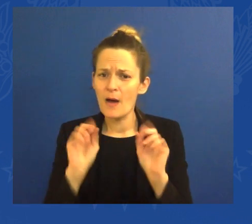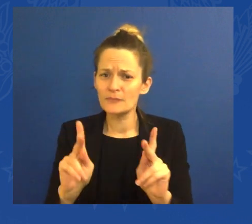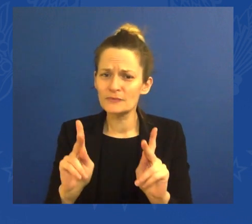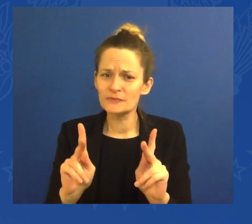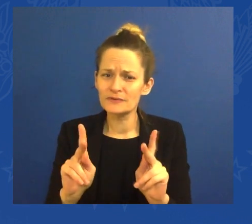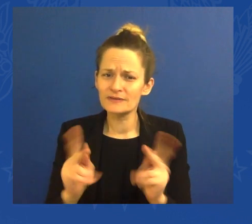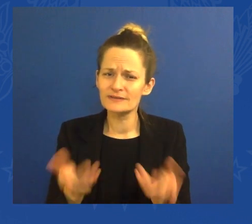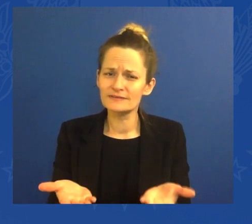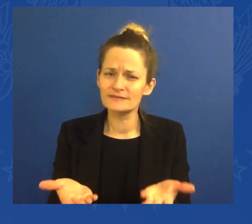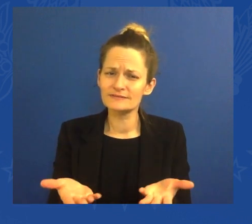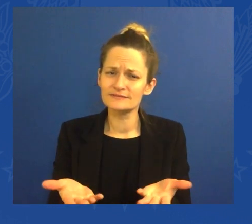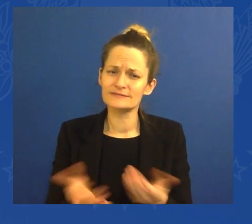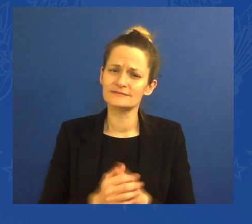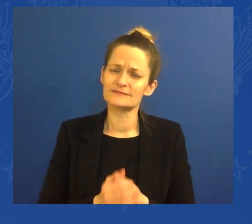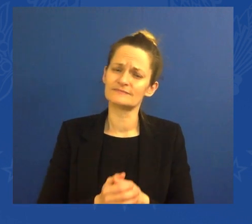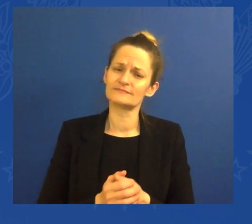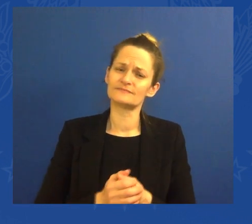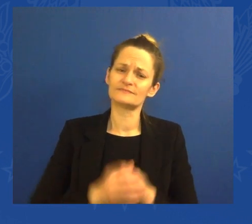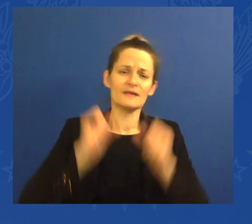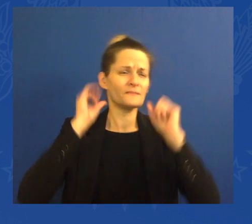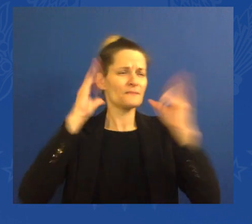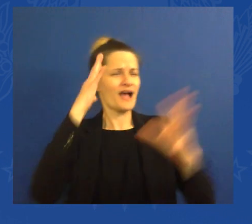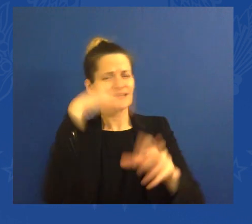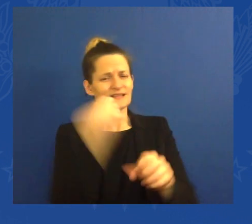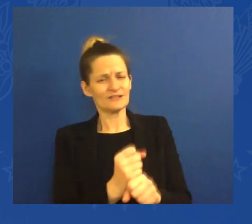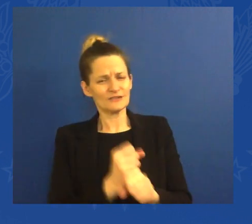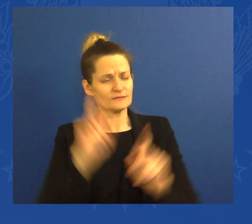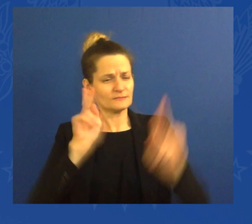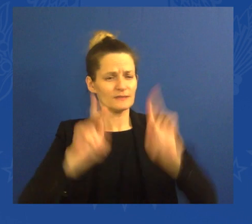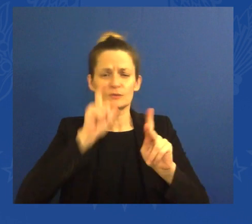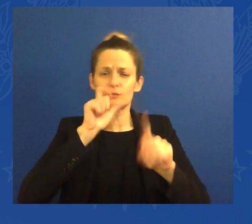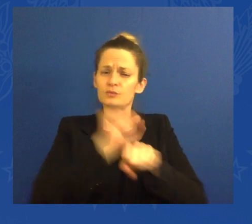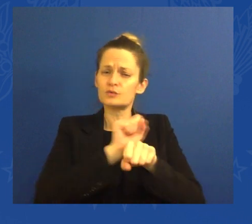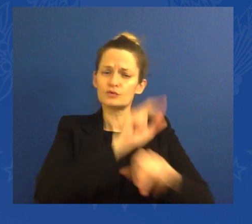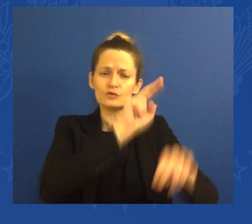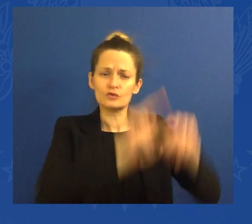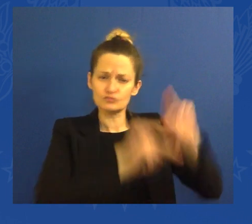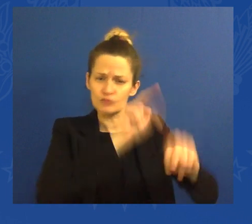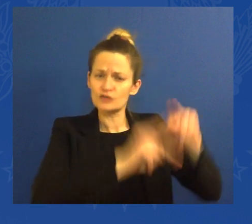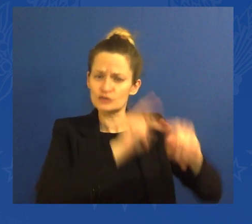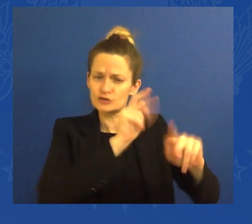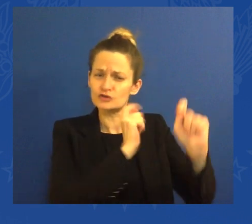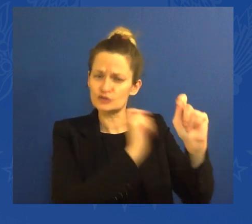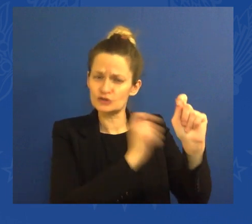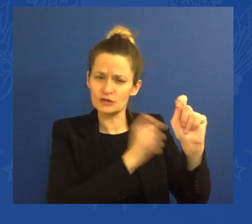of massive infrastructure investment. But those promises were never kept.